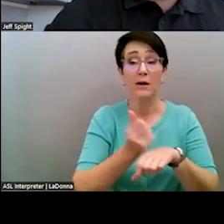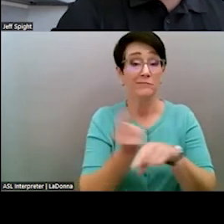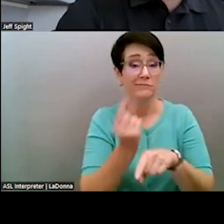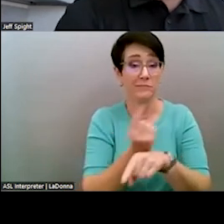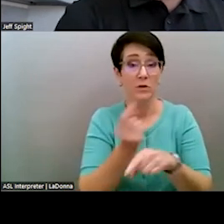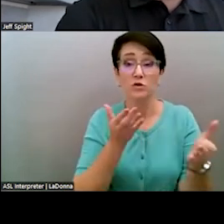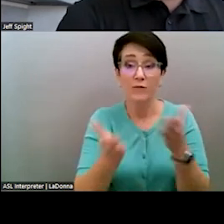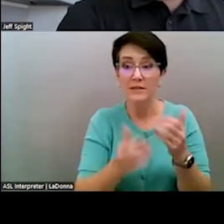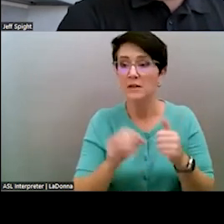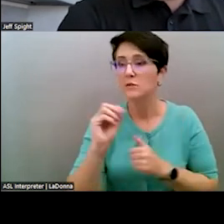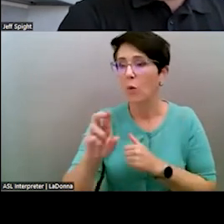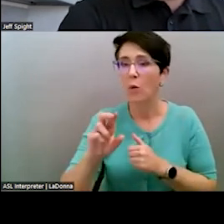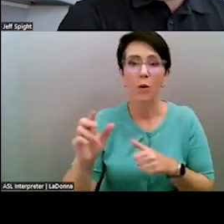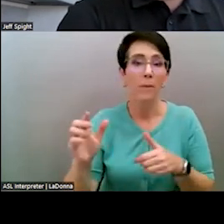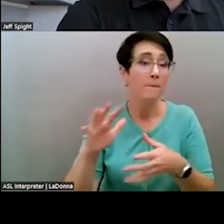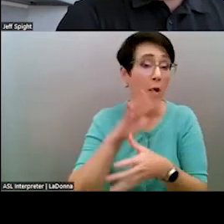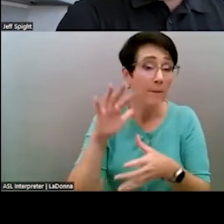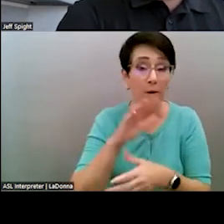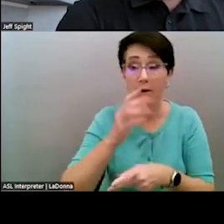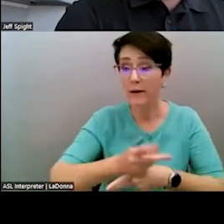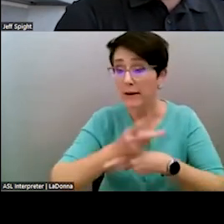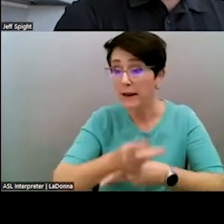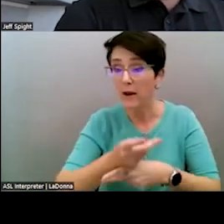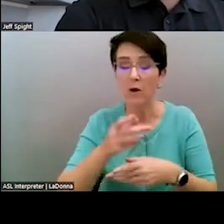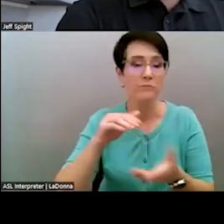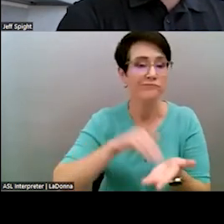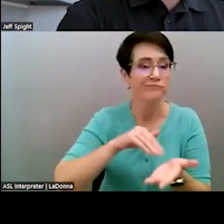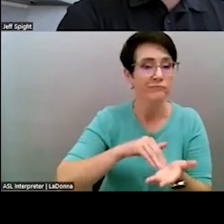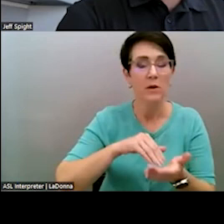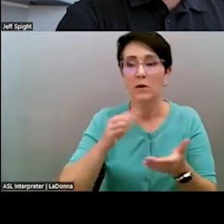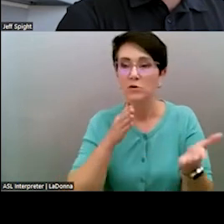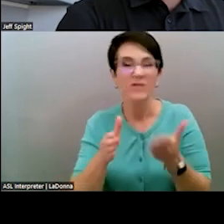ANY TYPE OF SERVICES THAT THEY MAY NEED. AND AND, THAT, THAT,